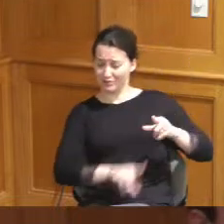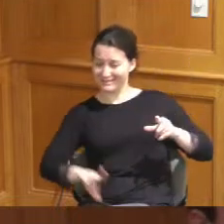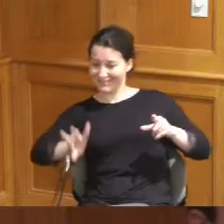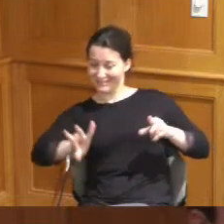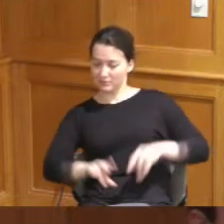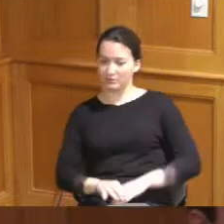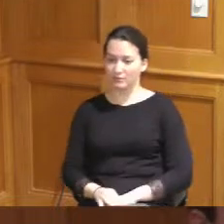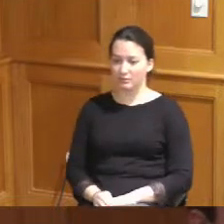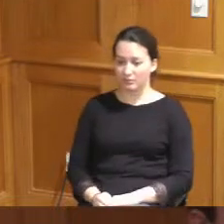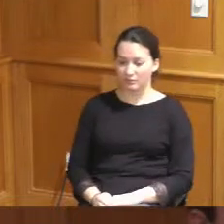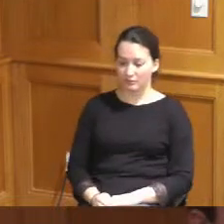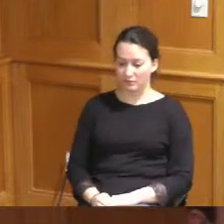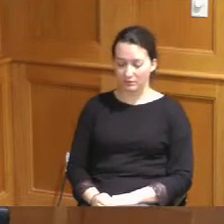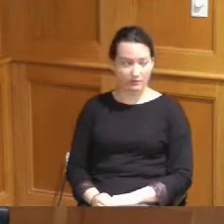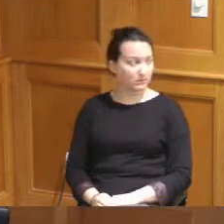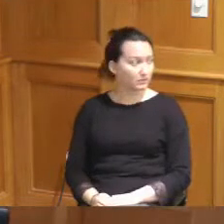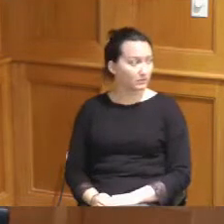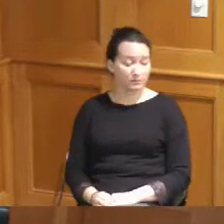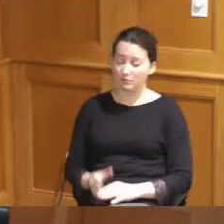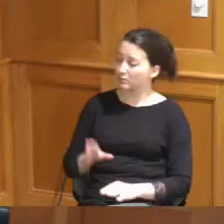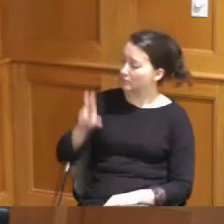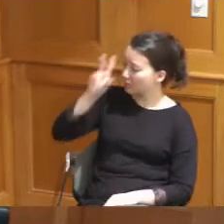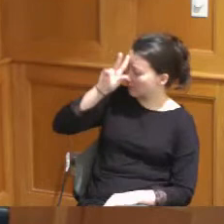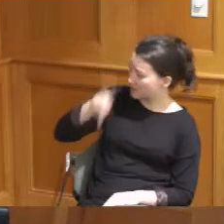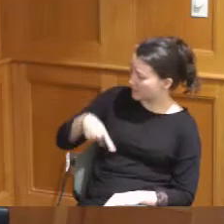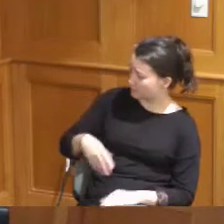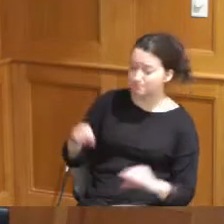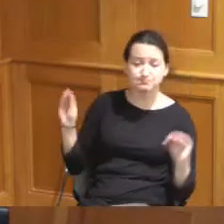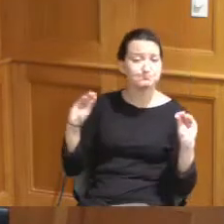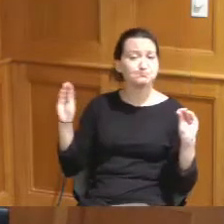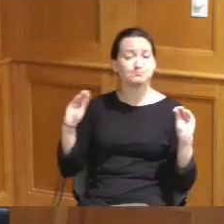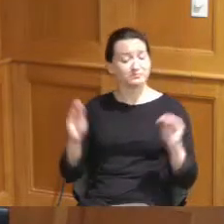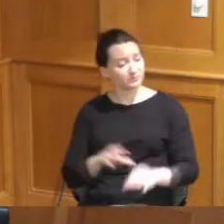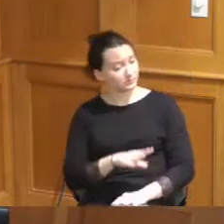I'll open up for questions Vice President I have no questions Commissioner Dumas